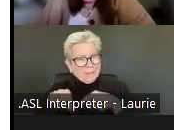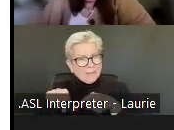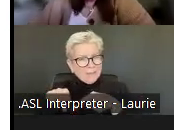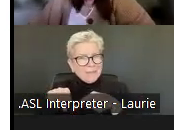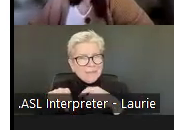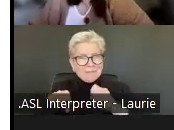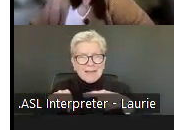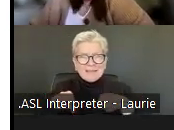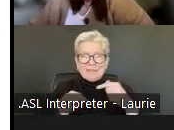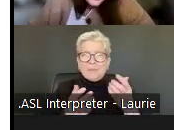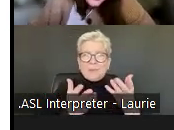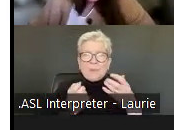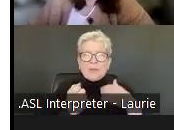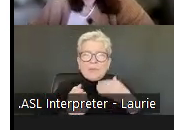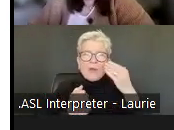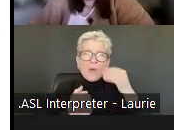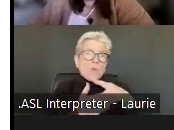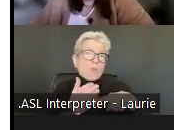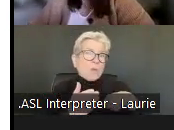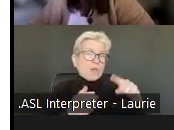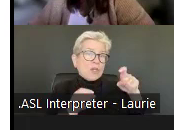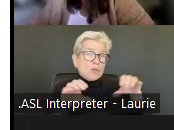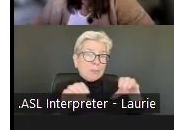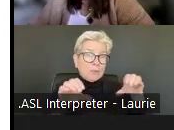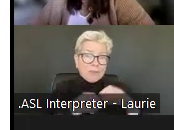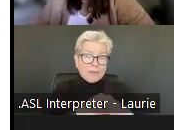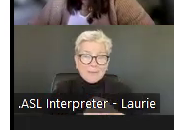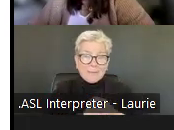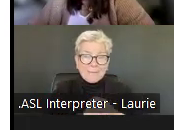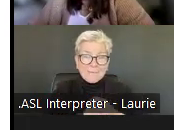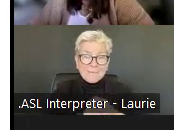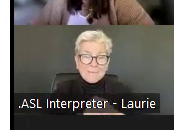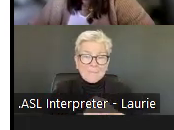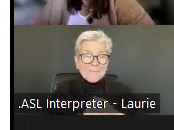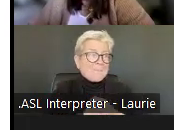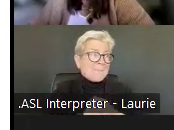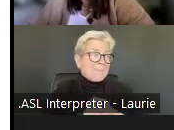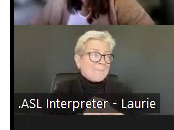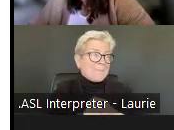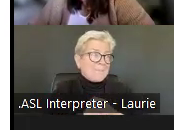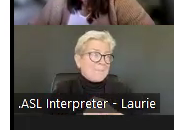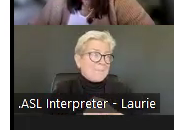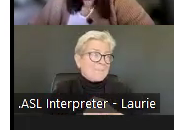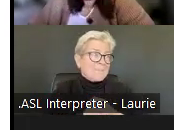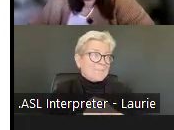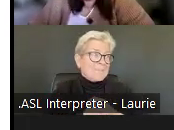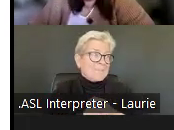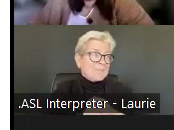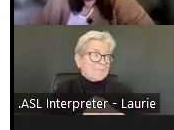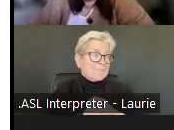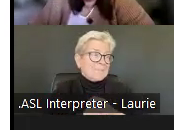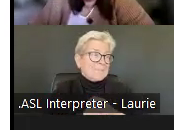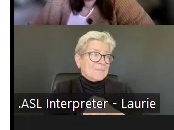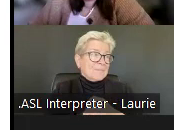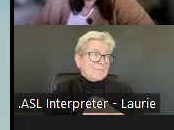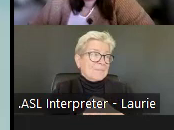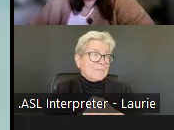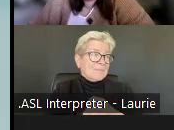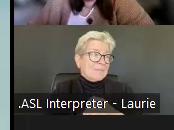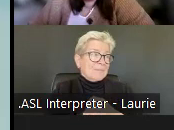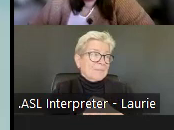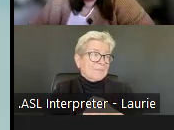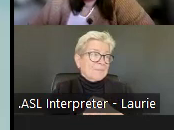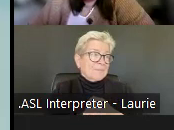about shows that we should be doing that you'd love to see so I want to encourage that as well.